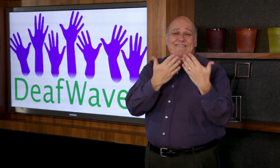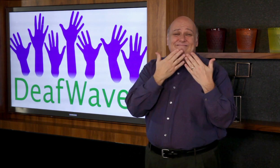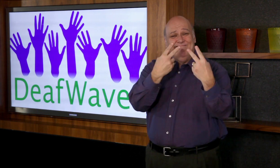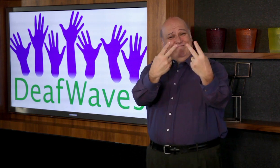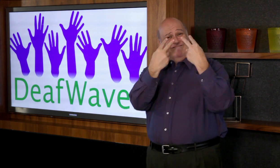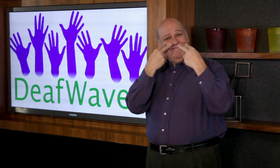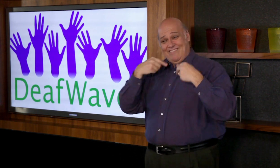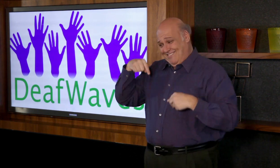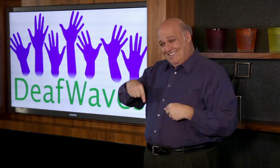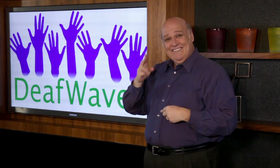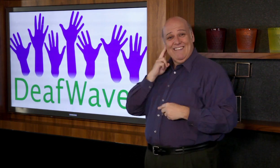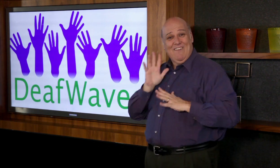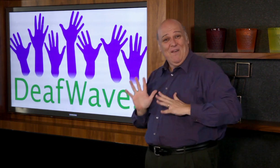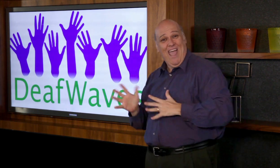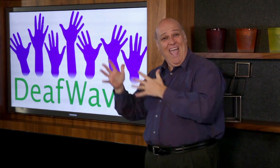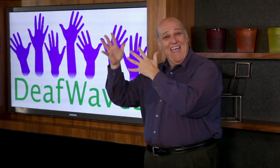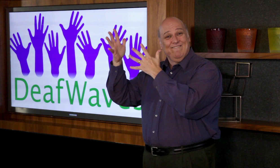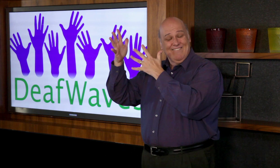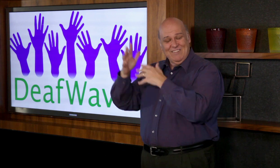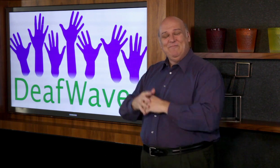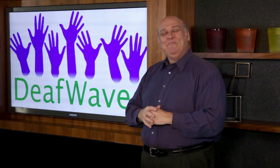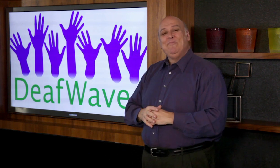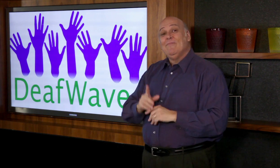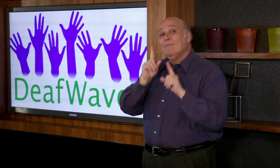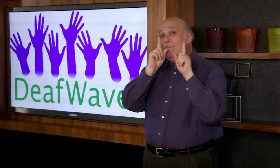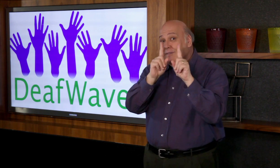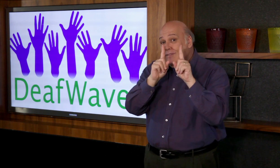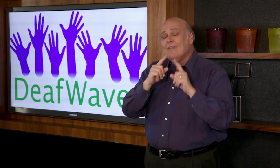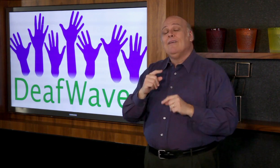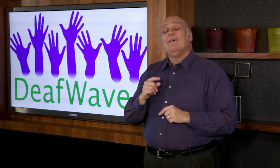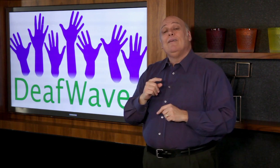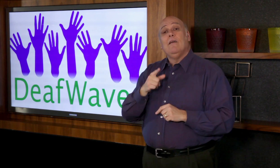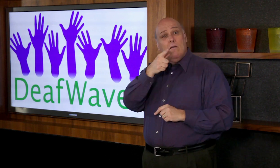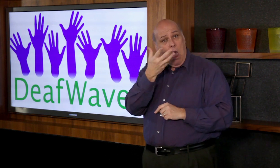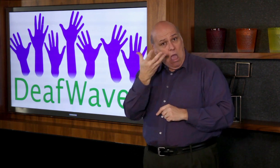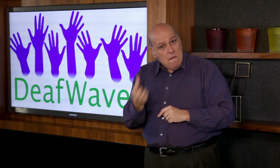Thank you for watching this episode of DeafWaves.